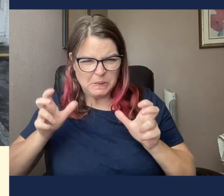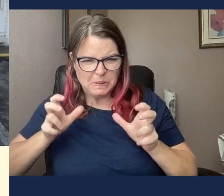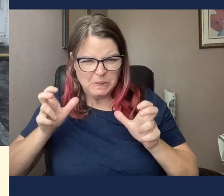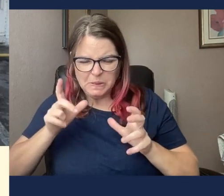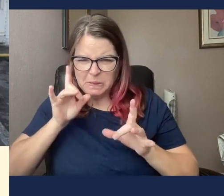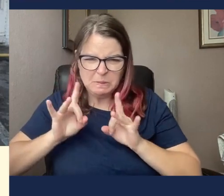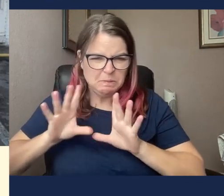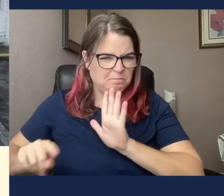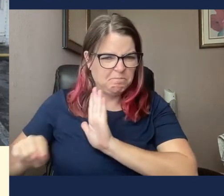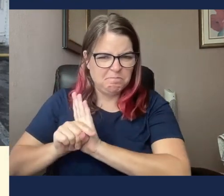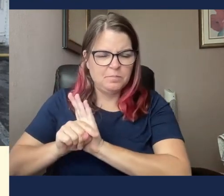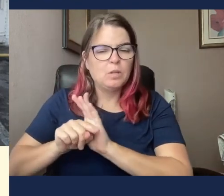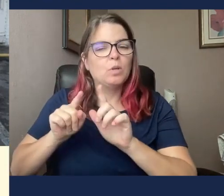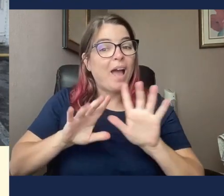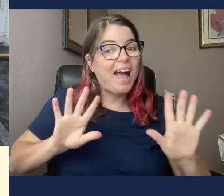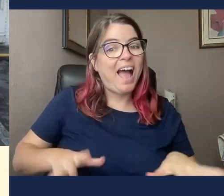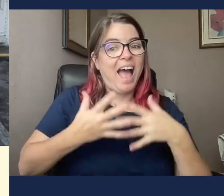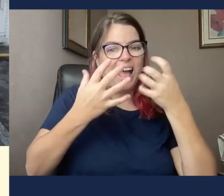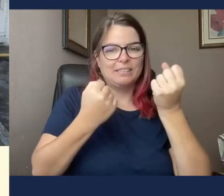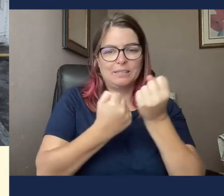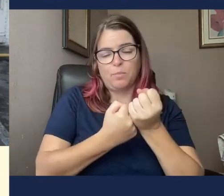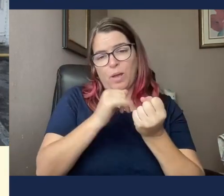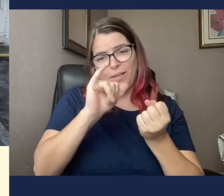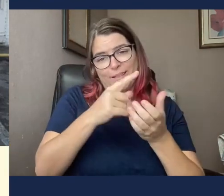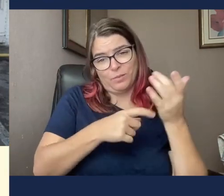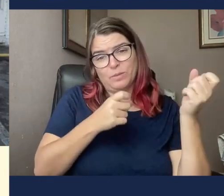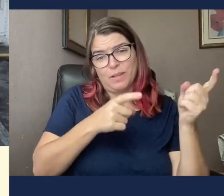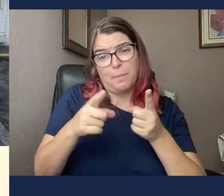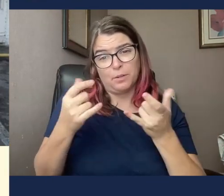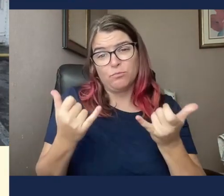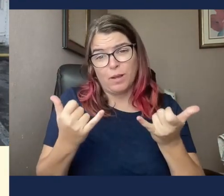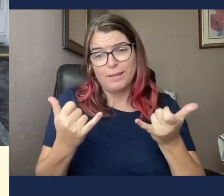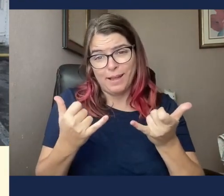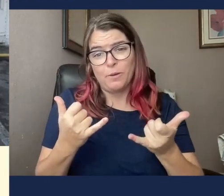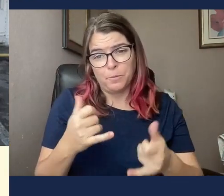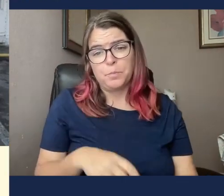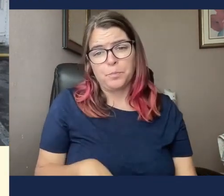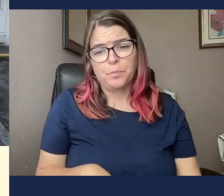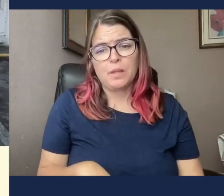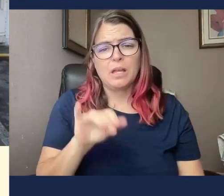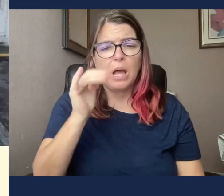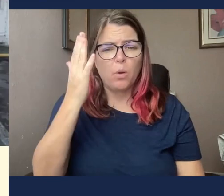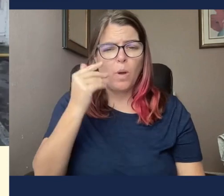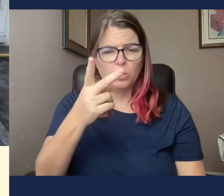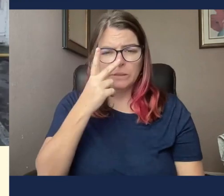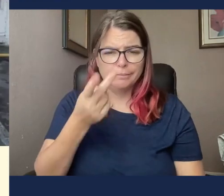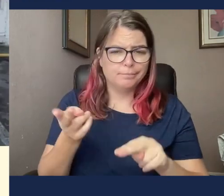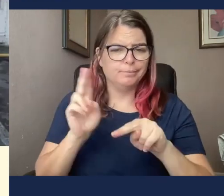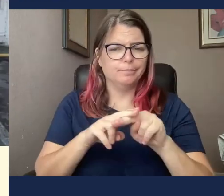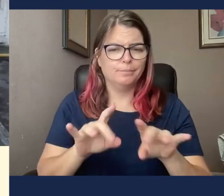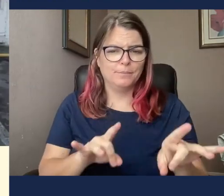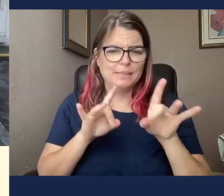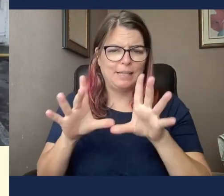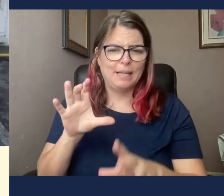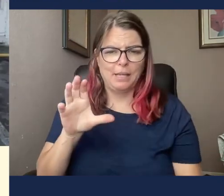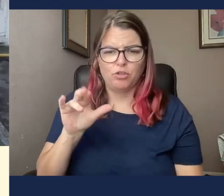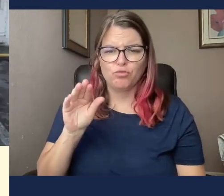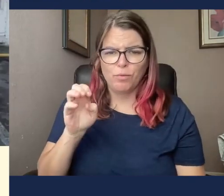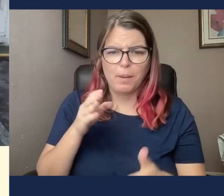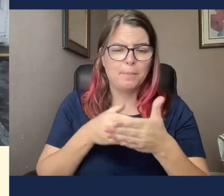biassed thought, reflecting on it. Recalibrating and then repeating this process habitually. And hold yourself